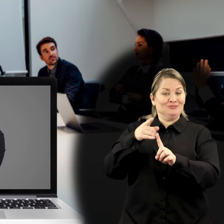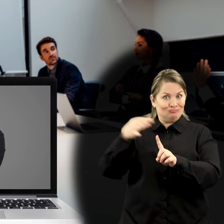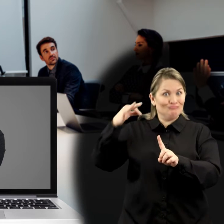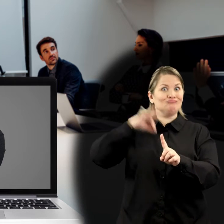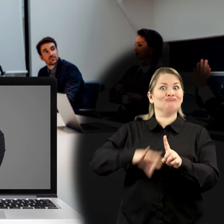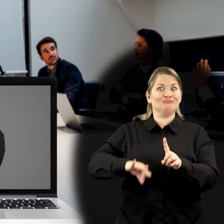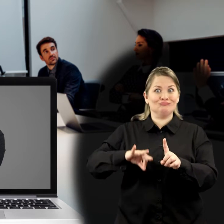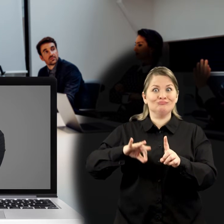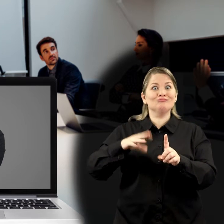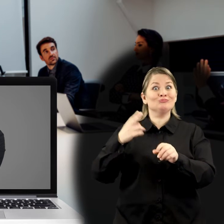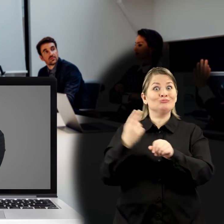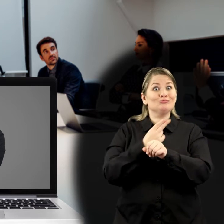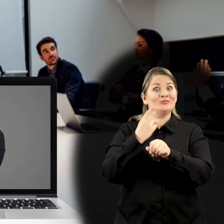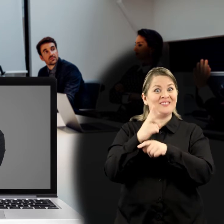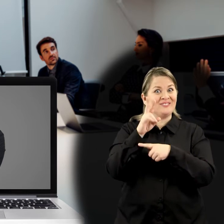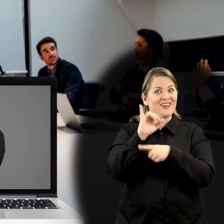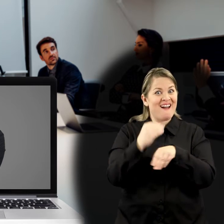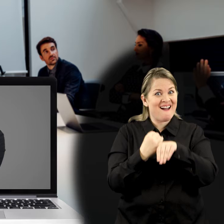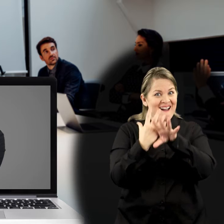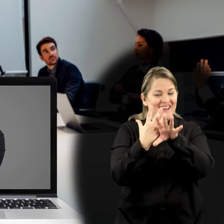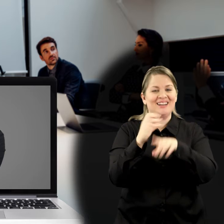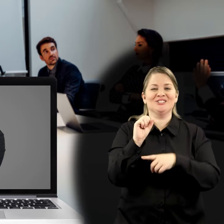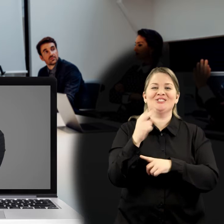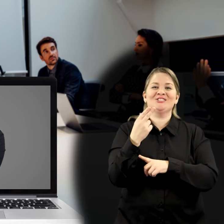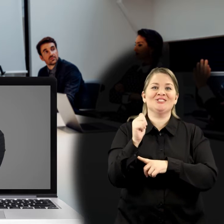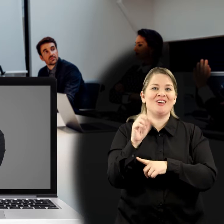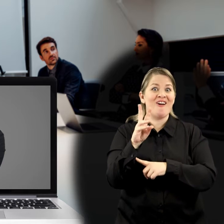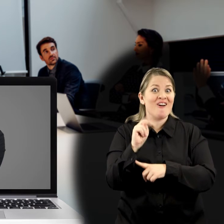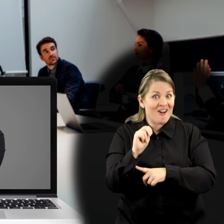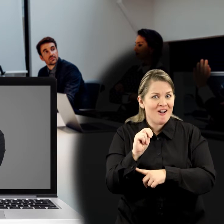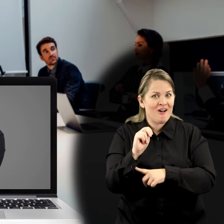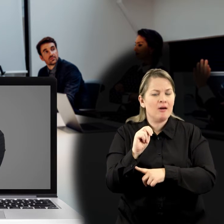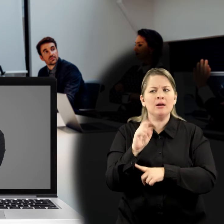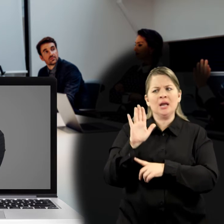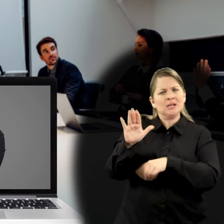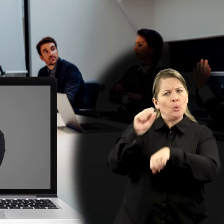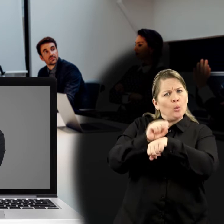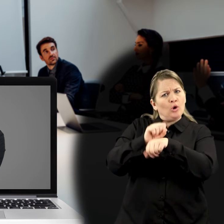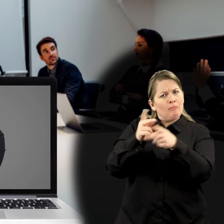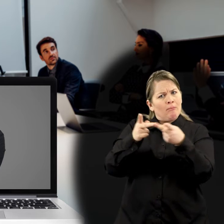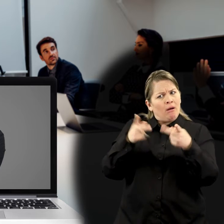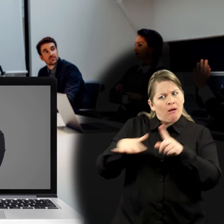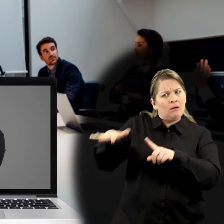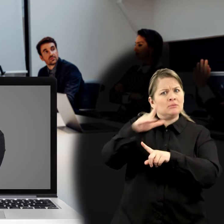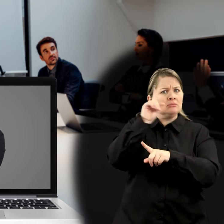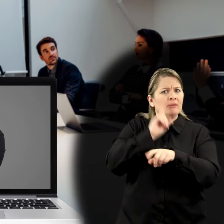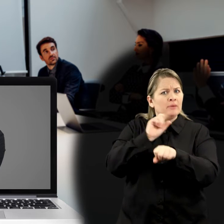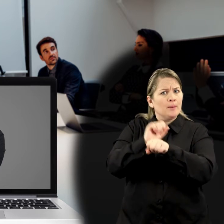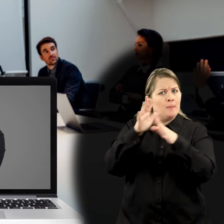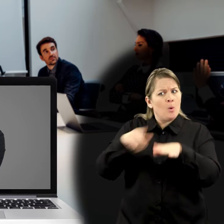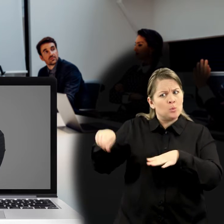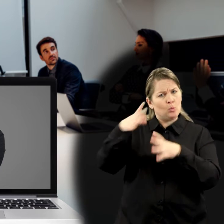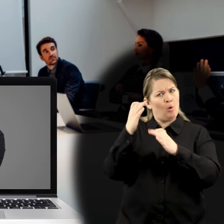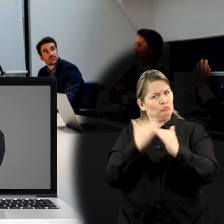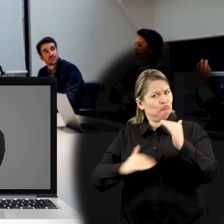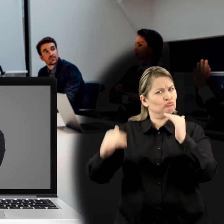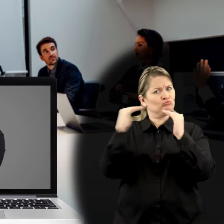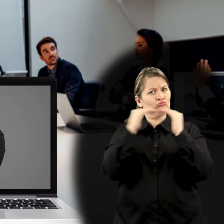Let's learn how VRI helped create a more equitable workplace for Shawn and other employees who are deaf.